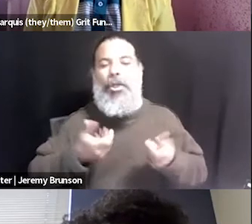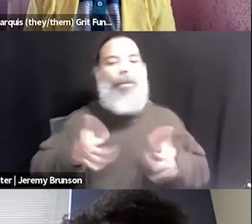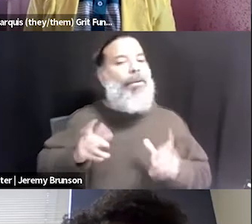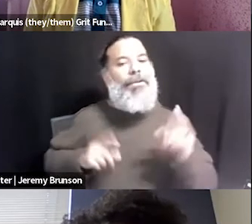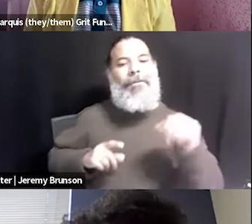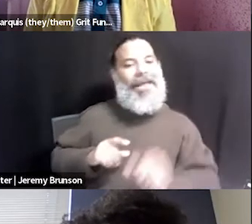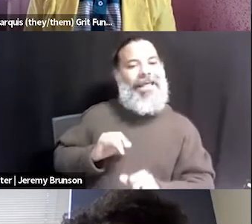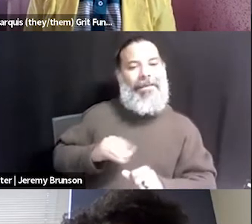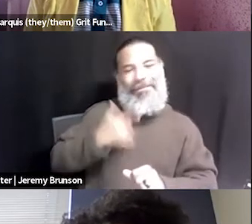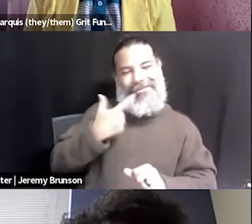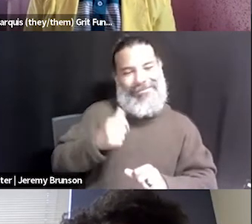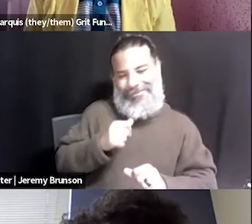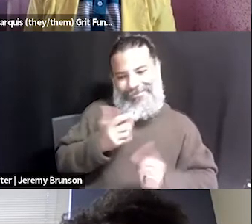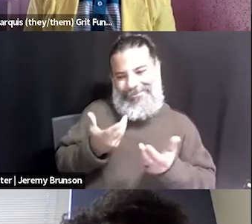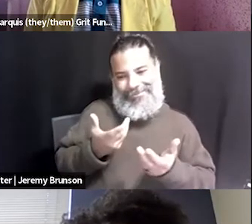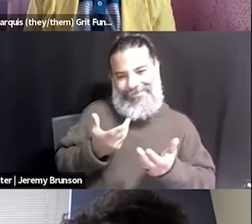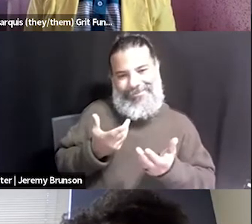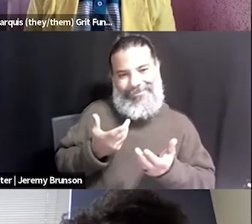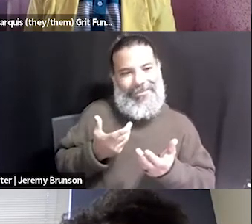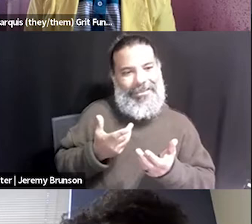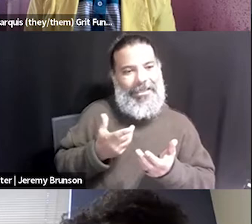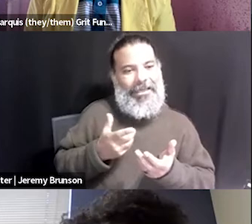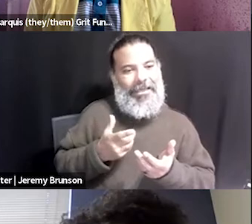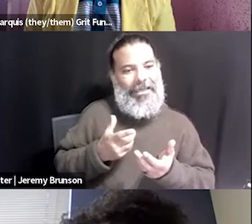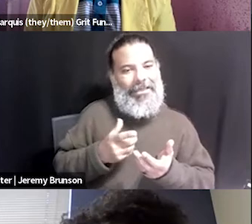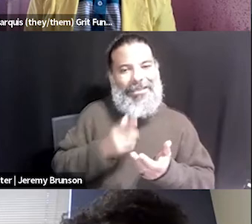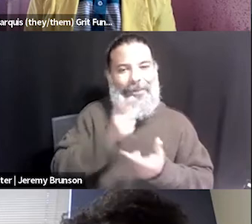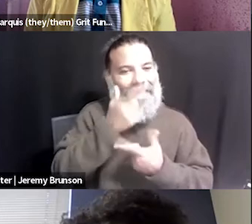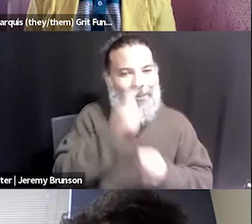it's not interesting to them.